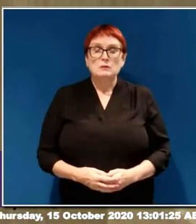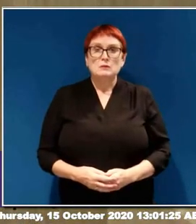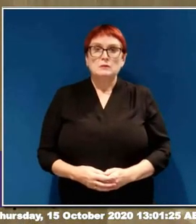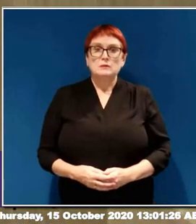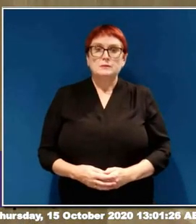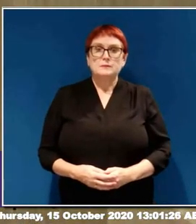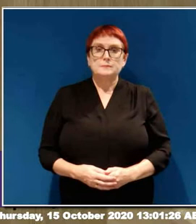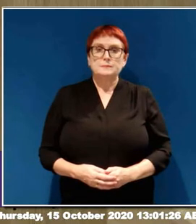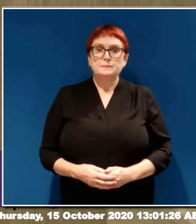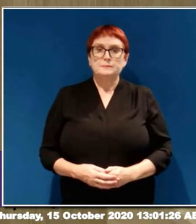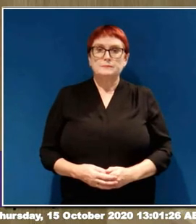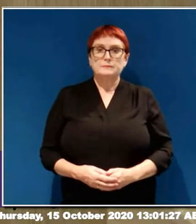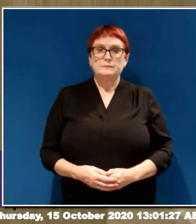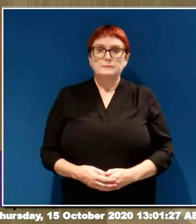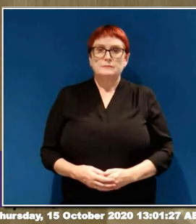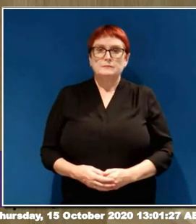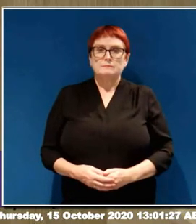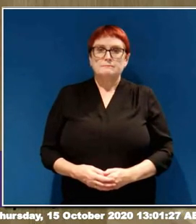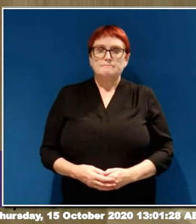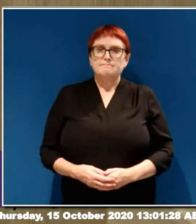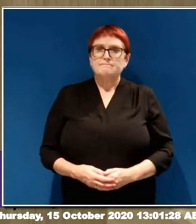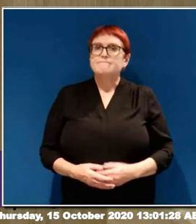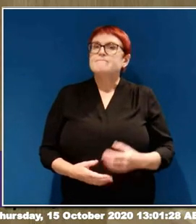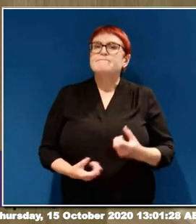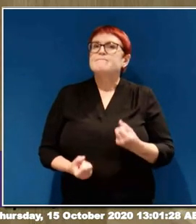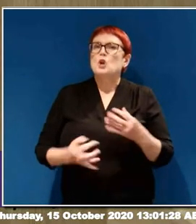There is not consistency, that's correct.